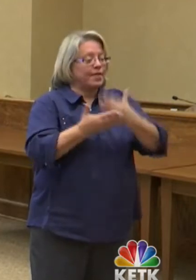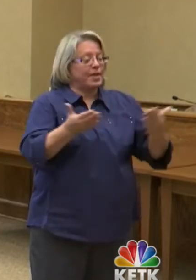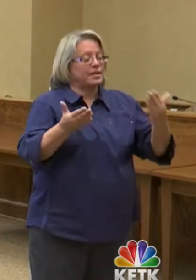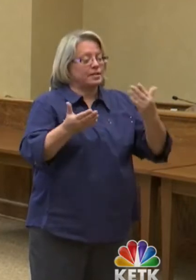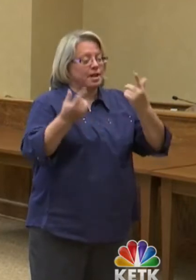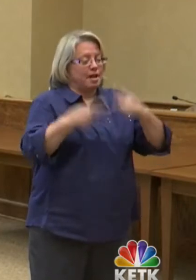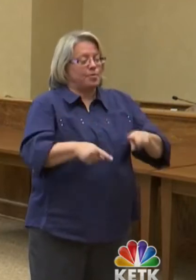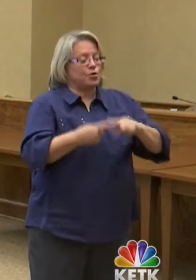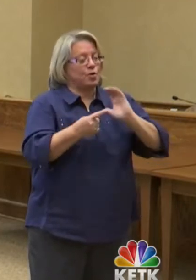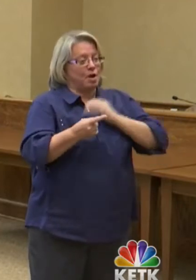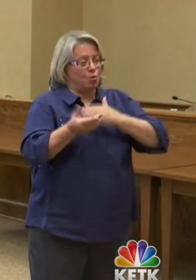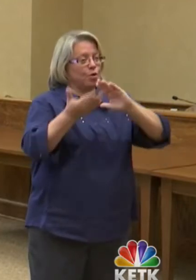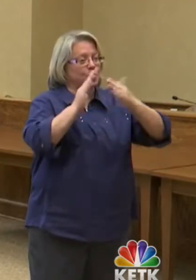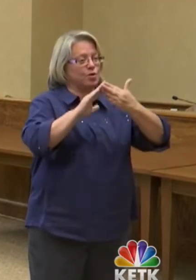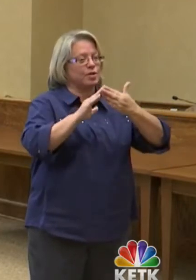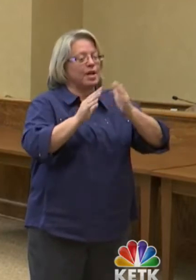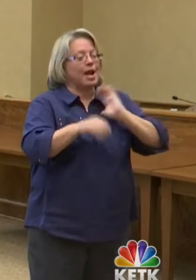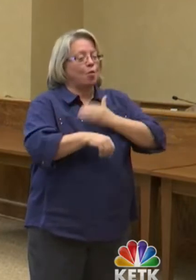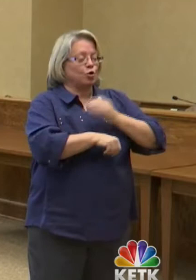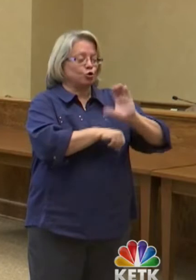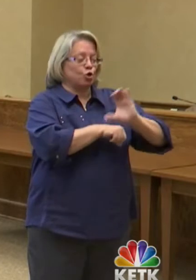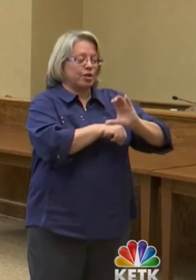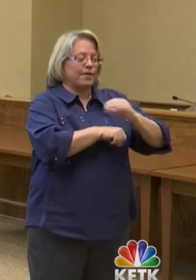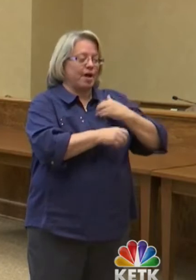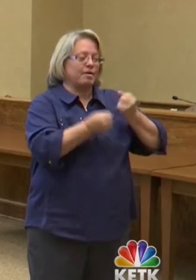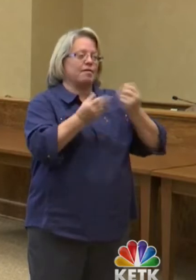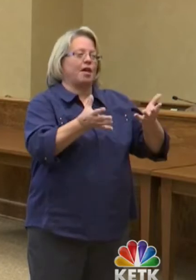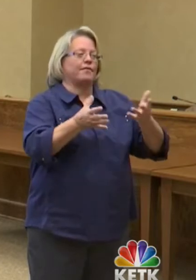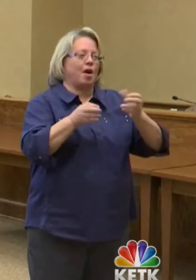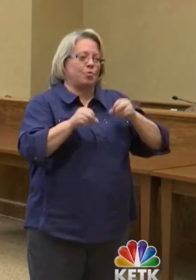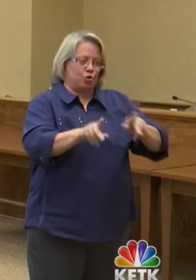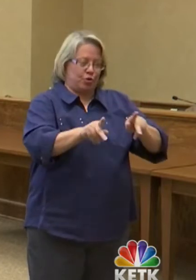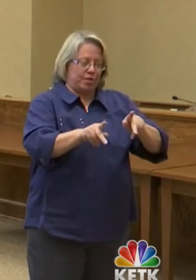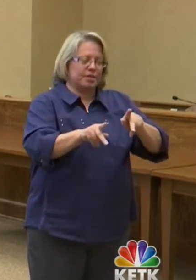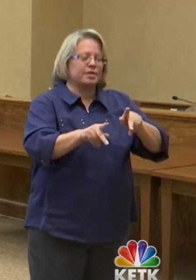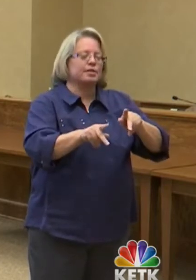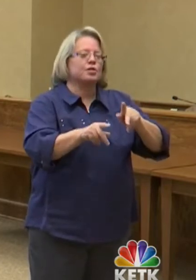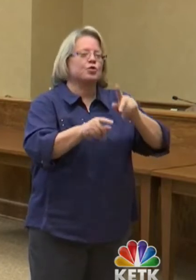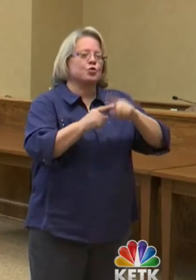SOCIAL DISTANCING. DOES NOT MEAN NEED TO BE SPIRITUALLY DISCONNECTED.